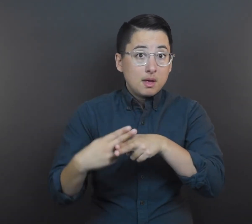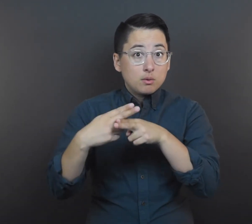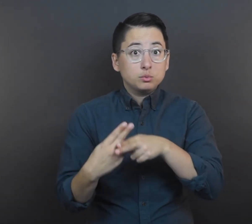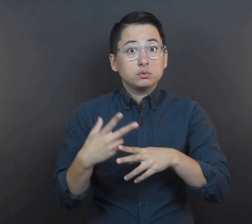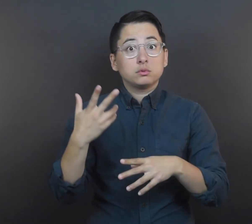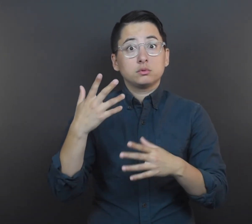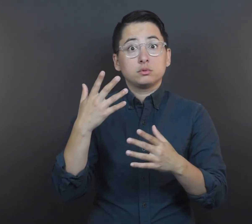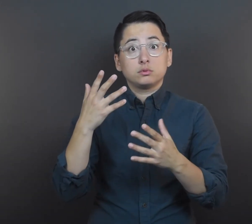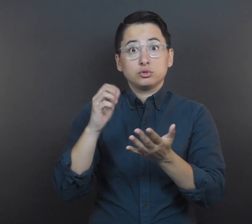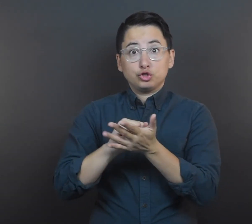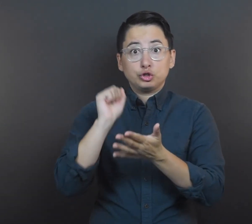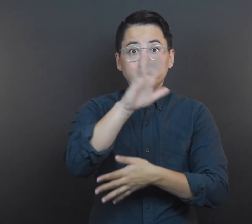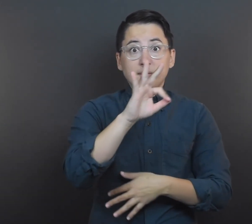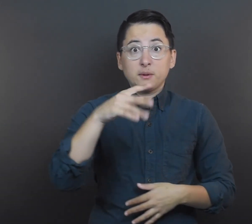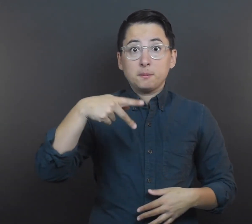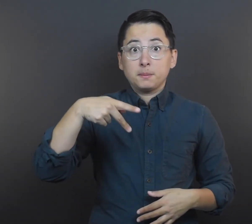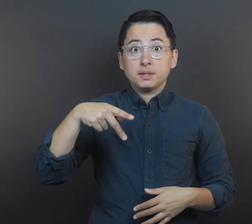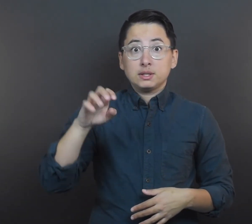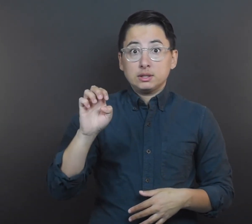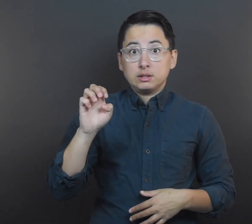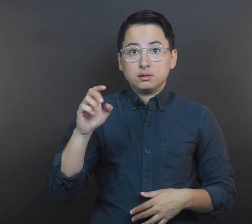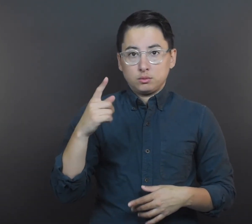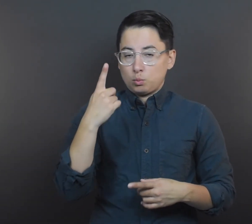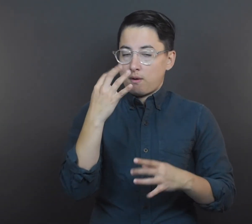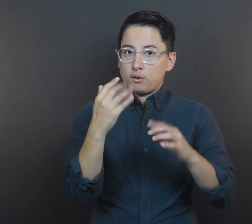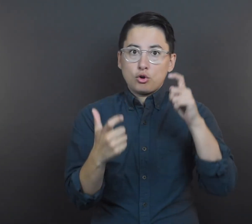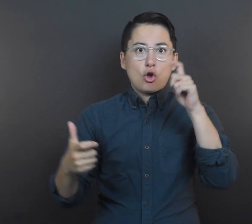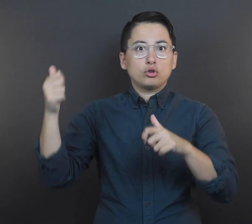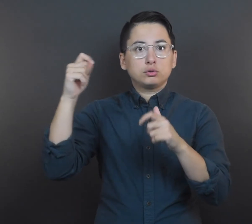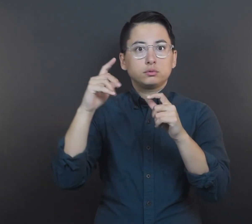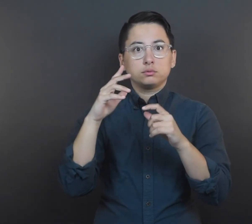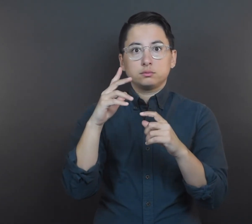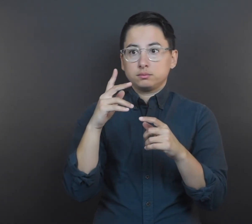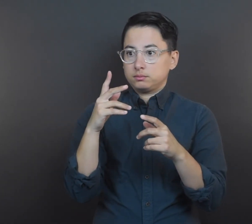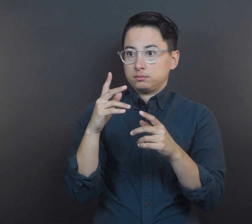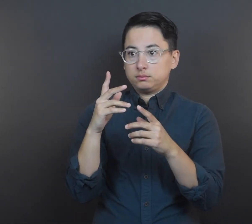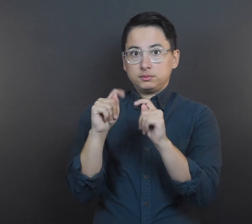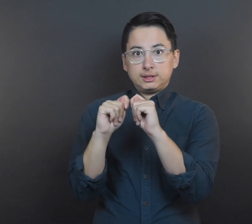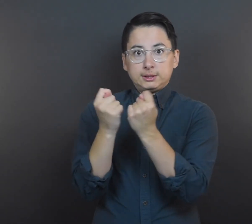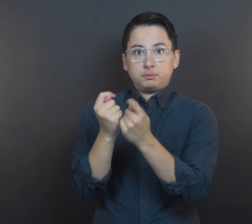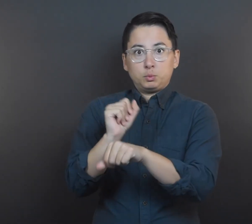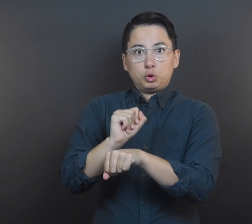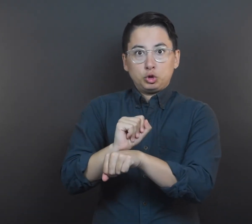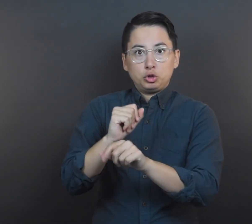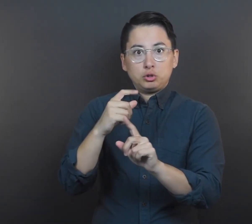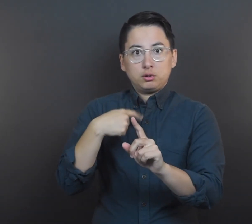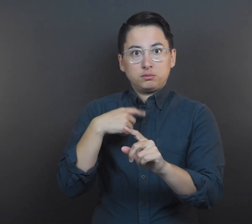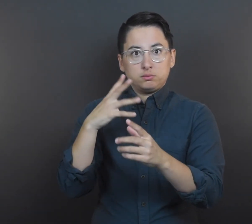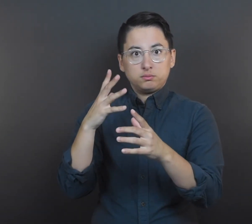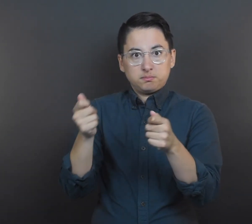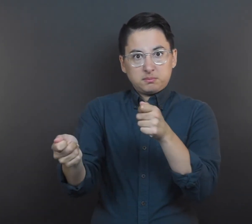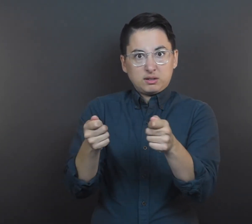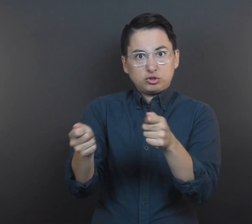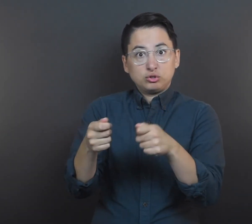said CDC General Services Clerk Mariah Bouck, one of more than a dozen people who worked